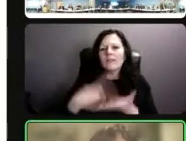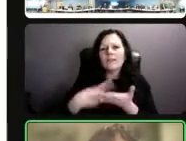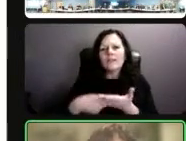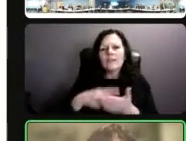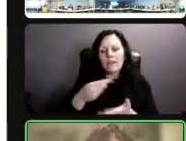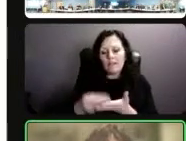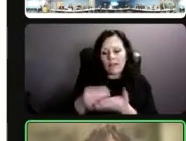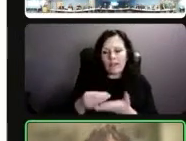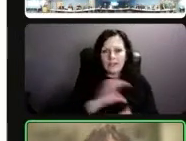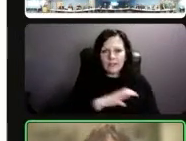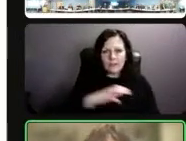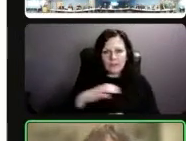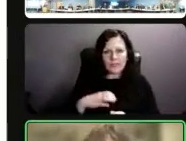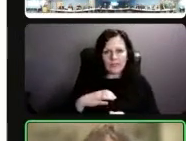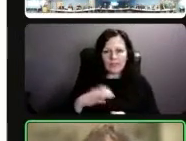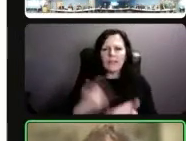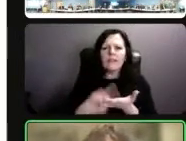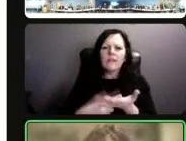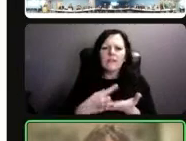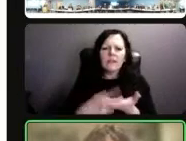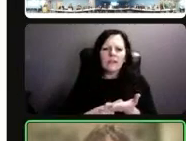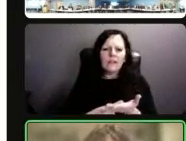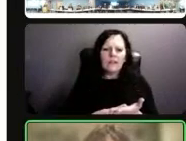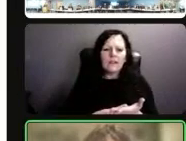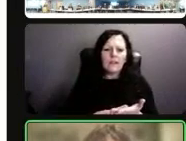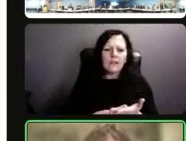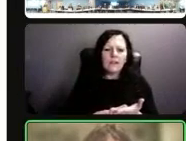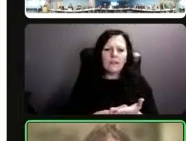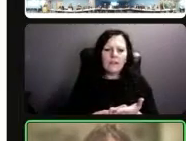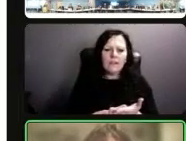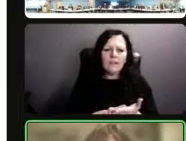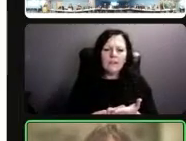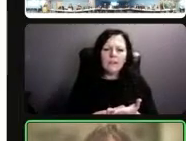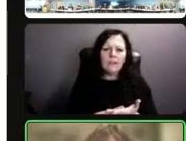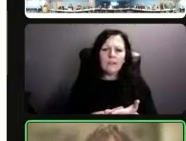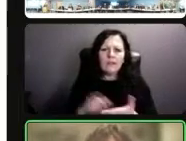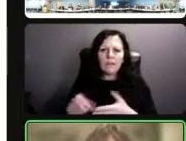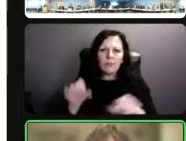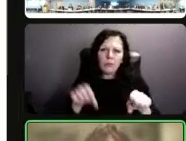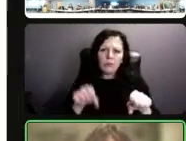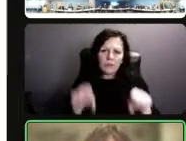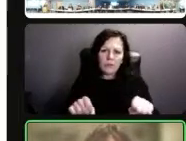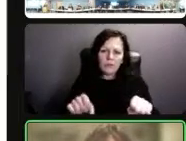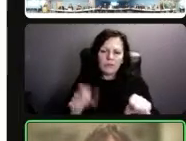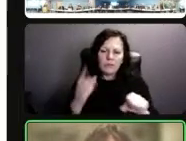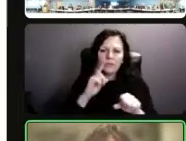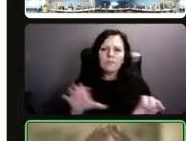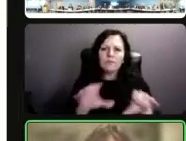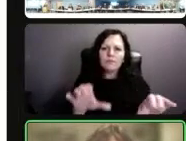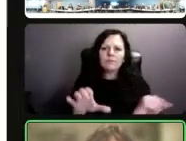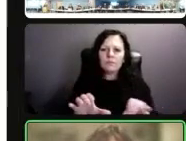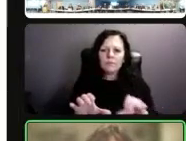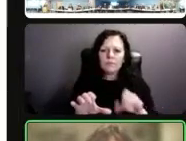CONCERN IS SHE OK AGAIN? JOSH, COULD WE SPEAK TO